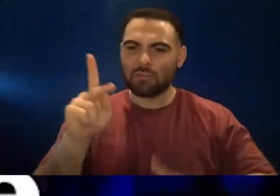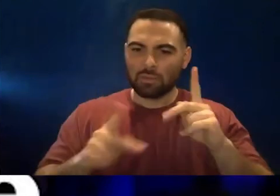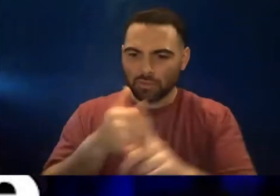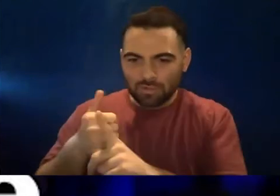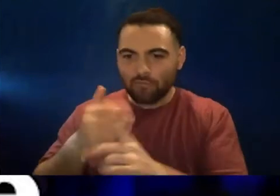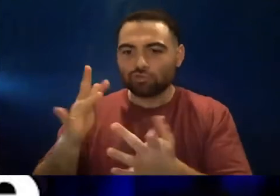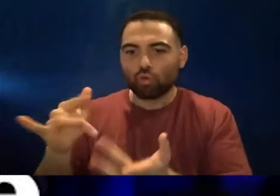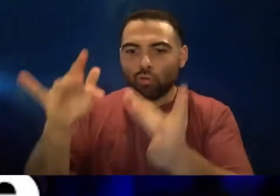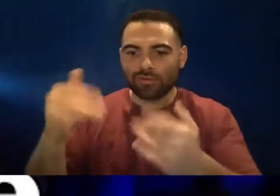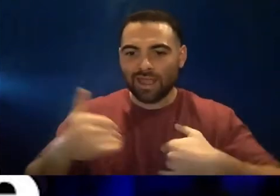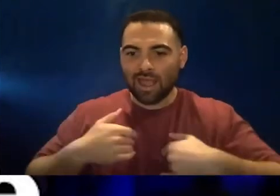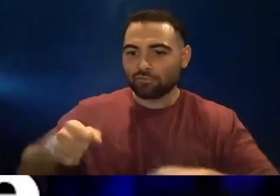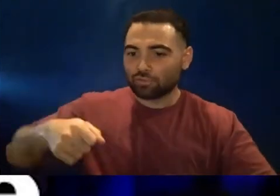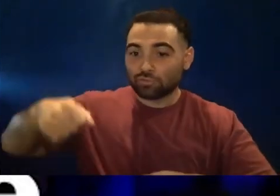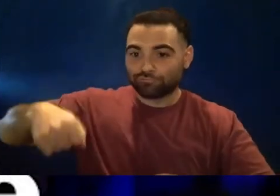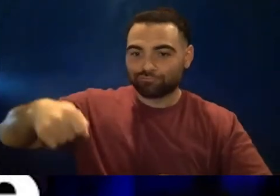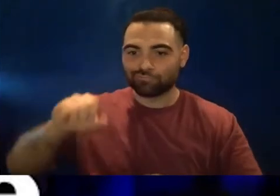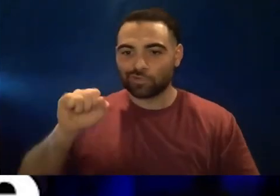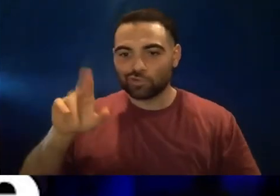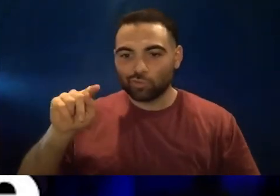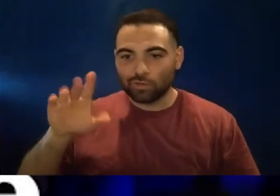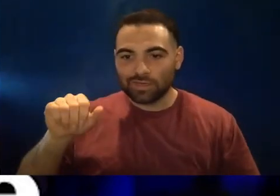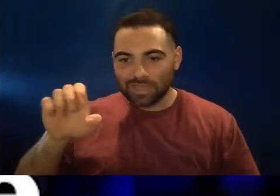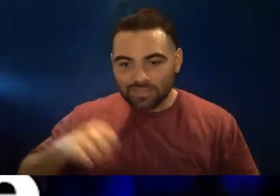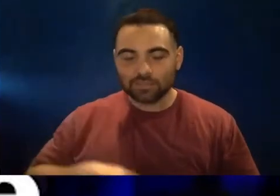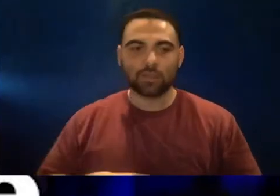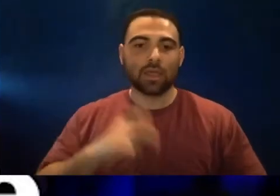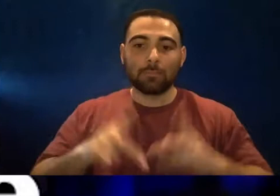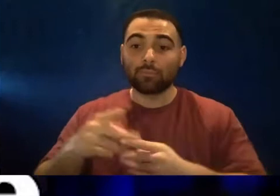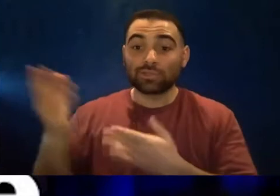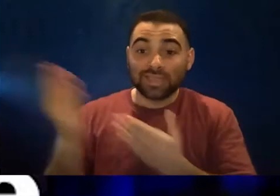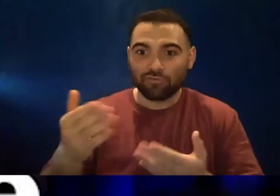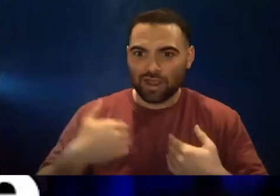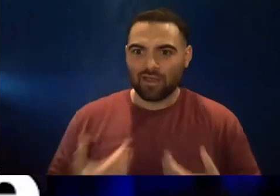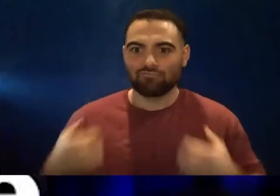It's people making deliveries, people make their livelihood on using the subway system